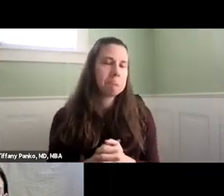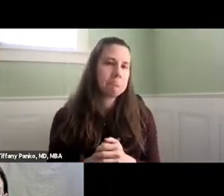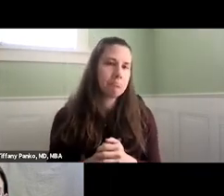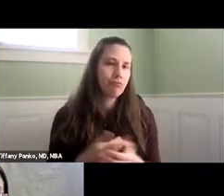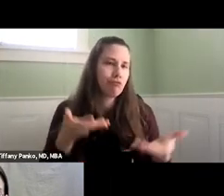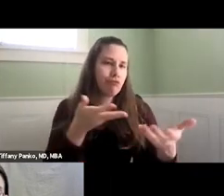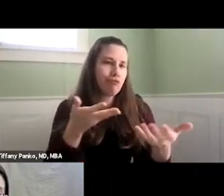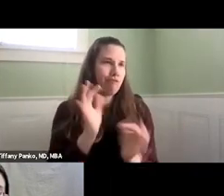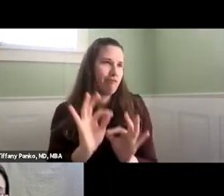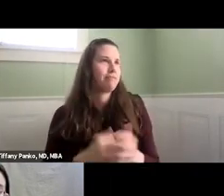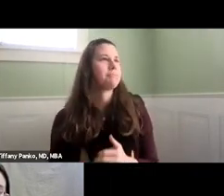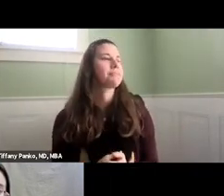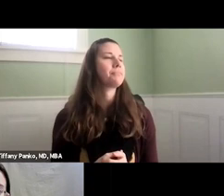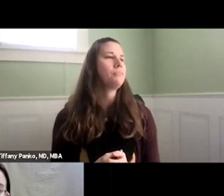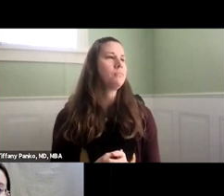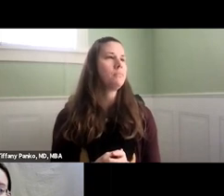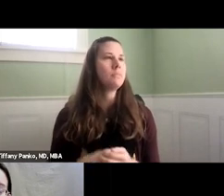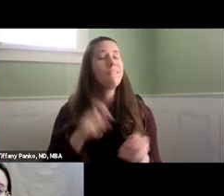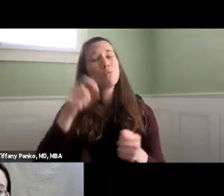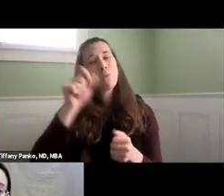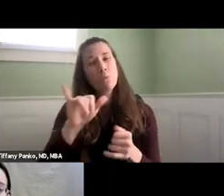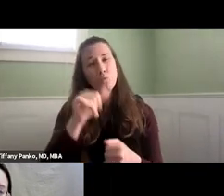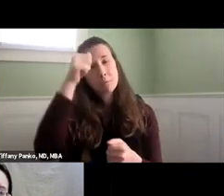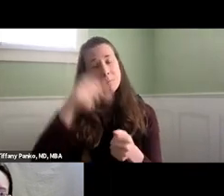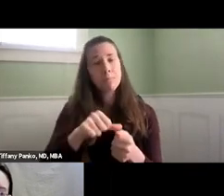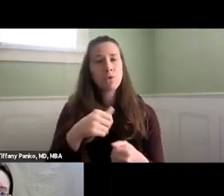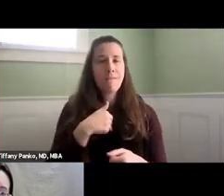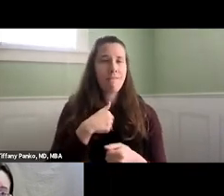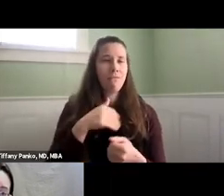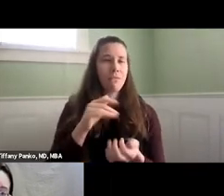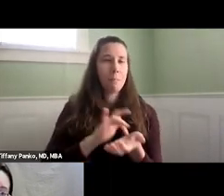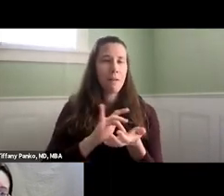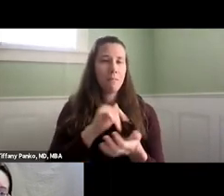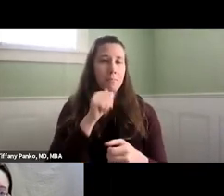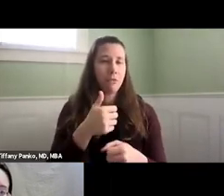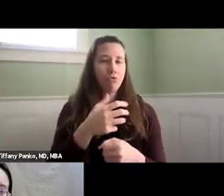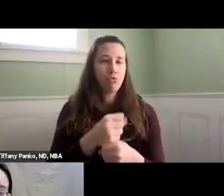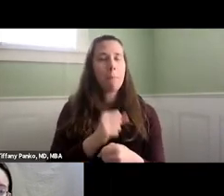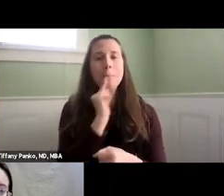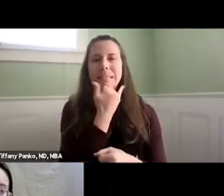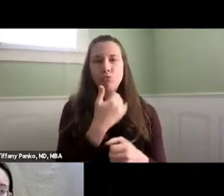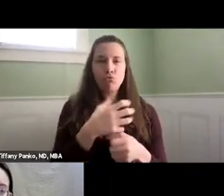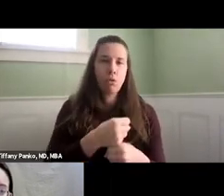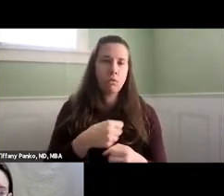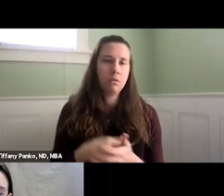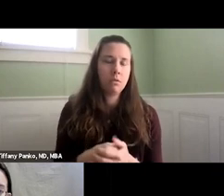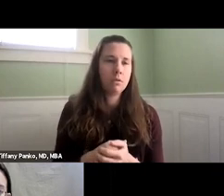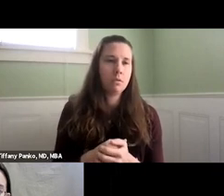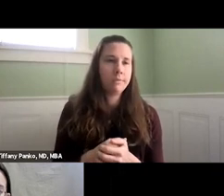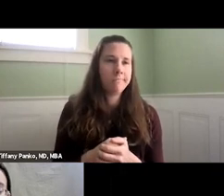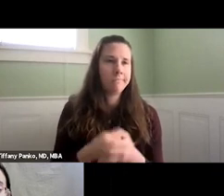their life. So it is important that there is neutral respect between both of them.